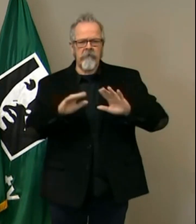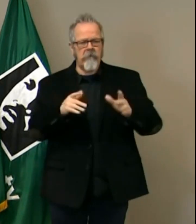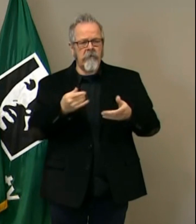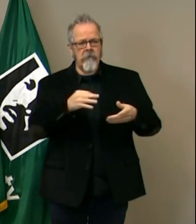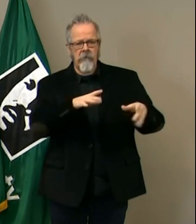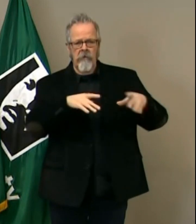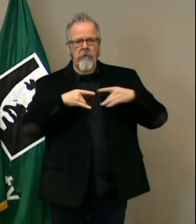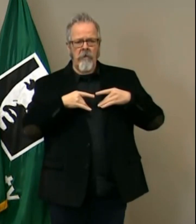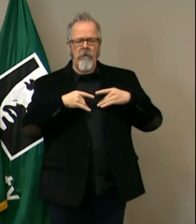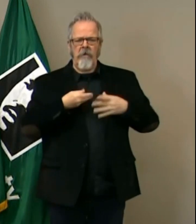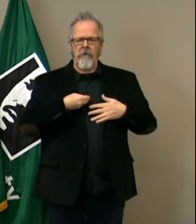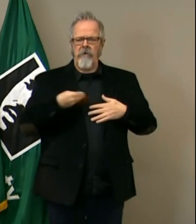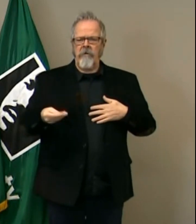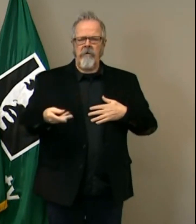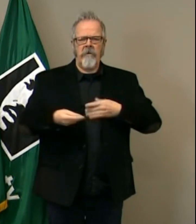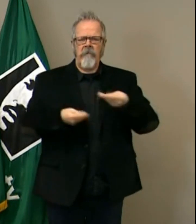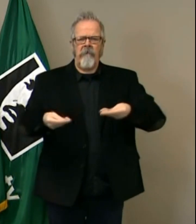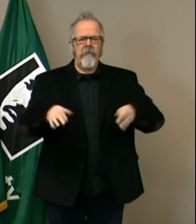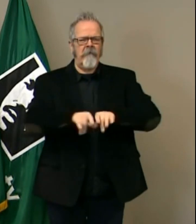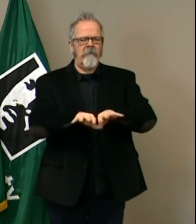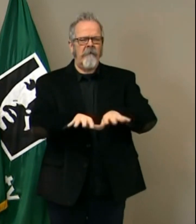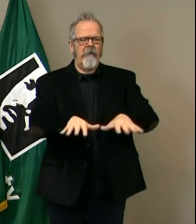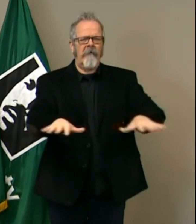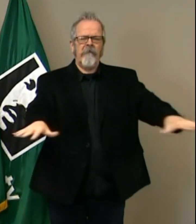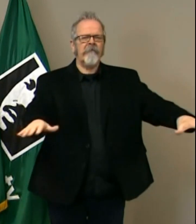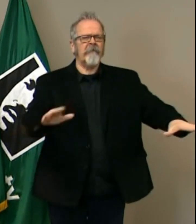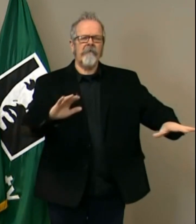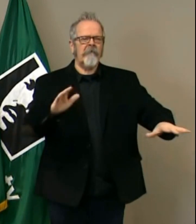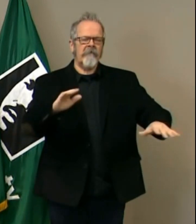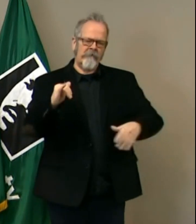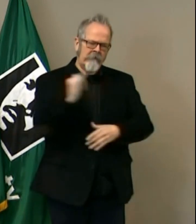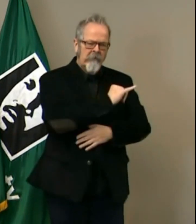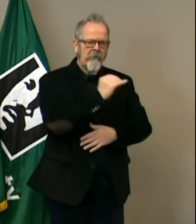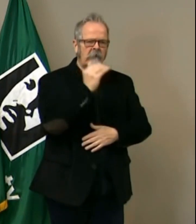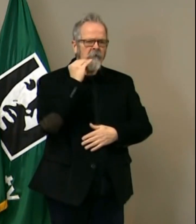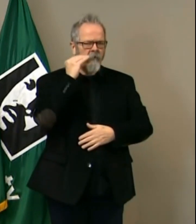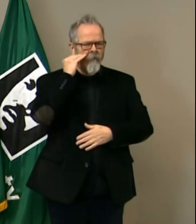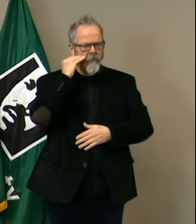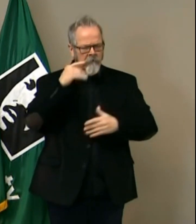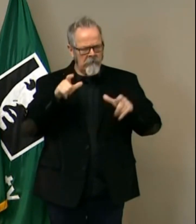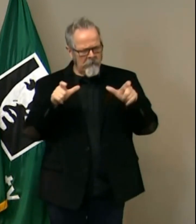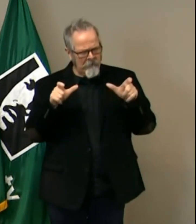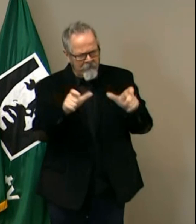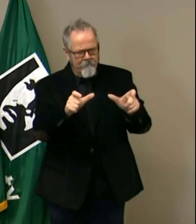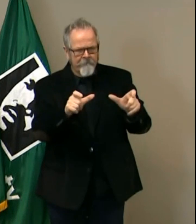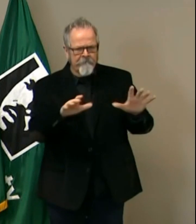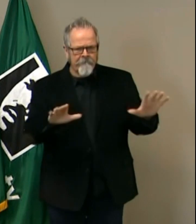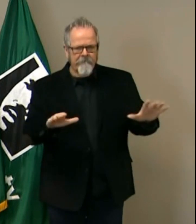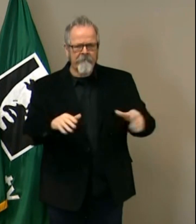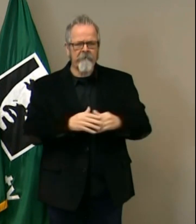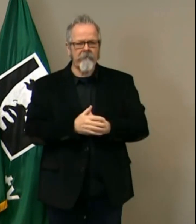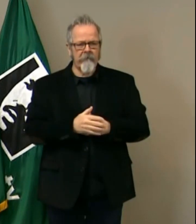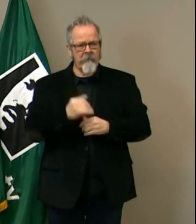hunker down if you're able postpone anything you can treat the next two